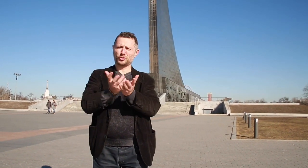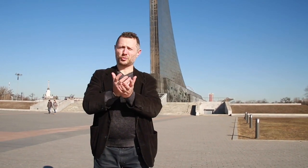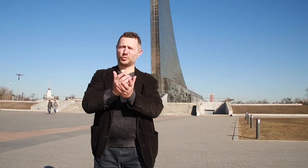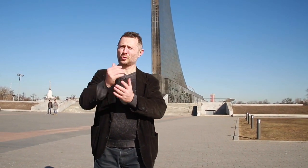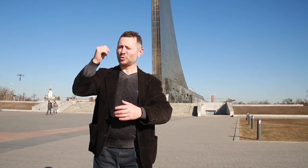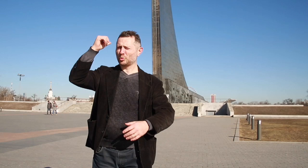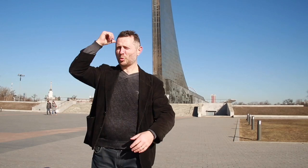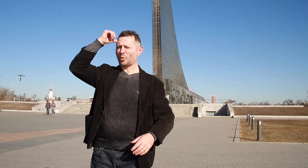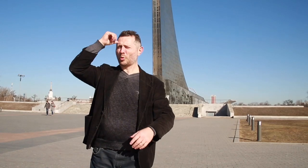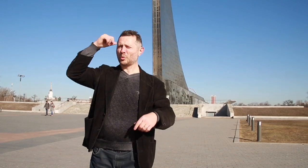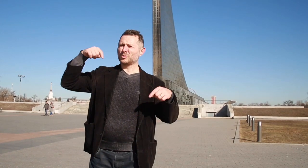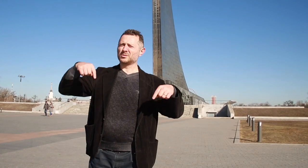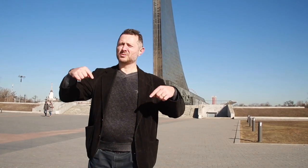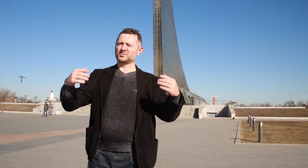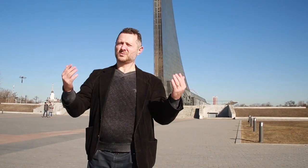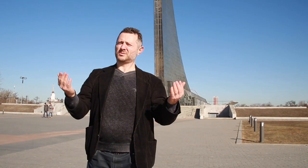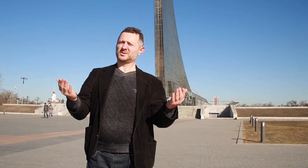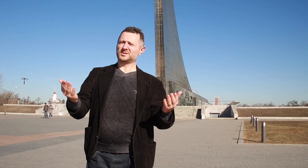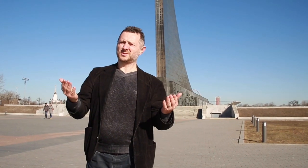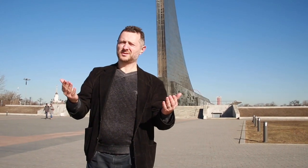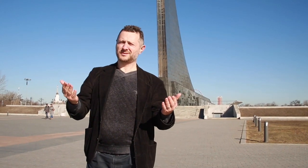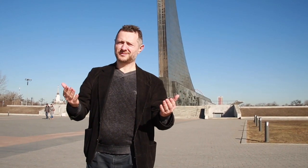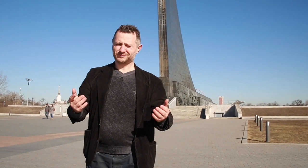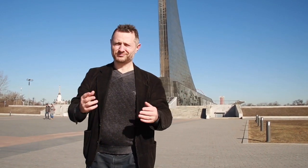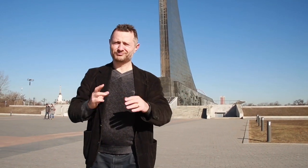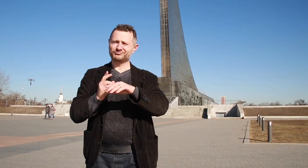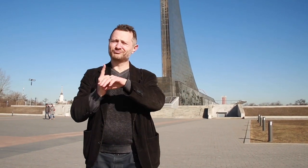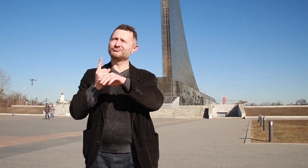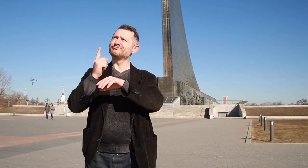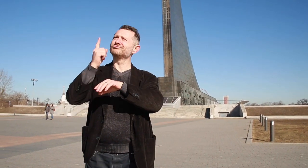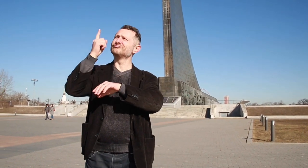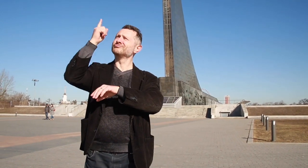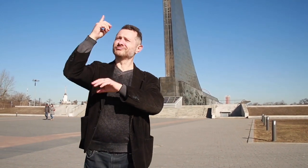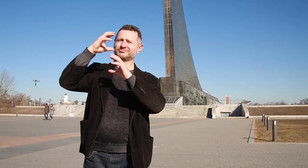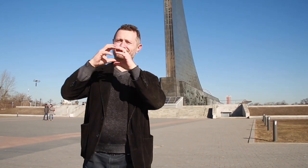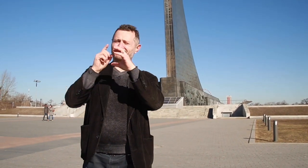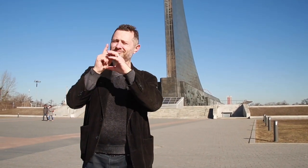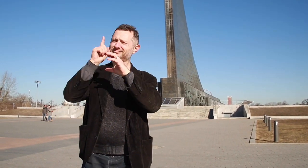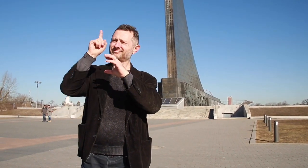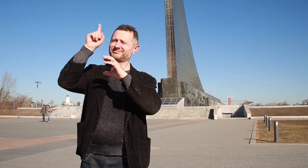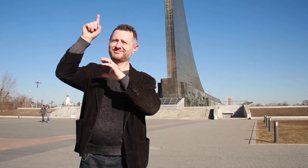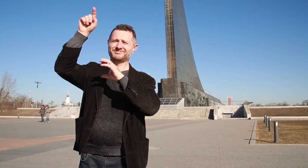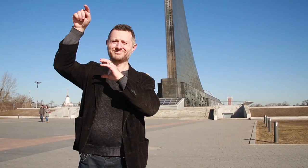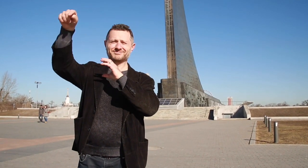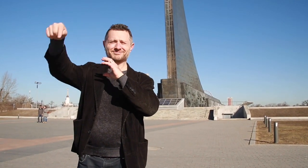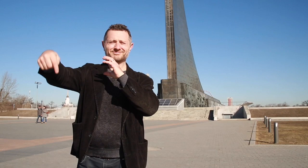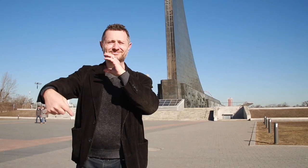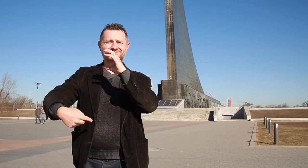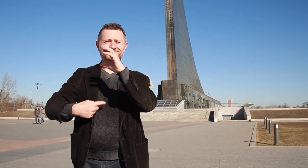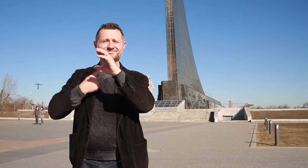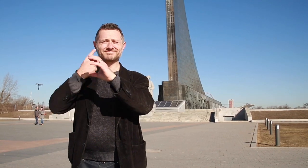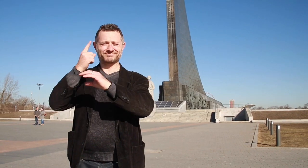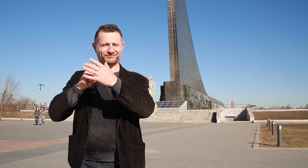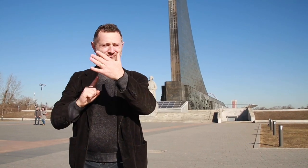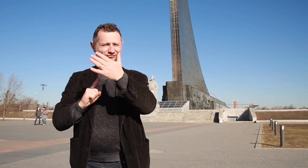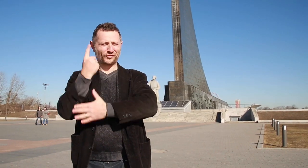country to have a manned orbit around the earth. Let me tell you more about whose